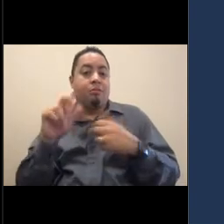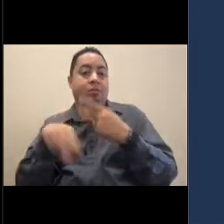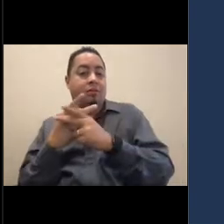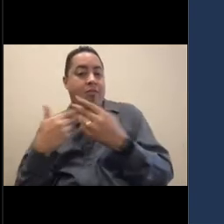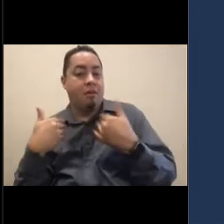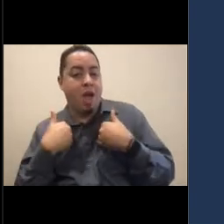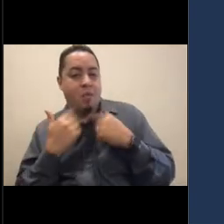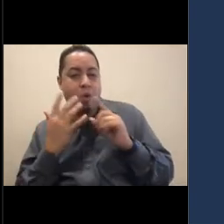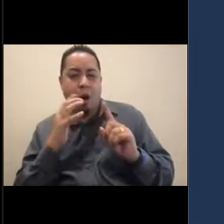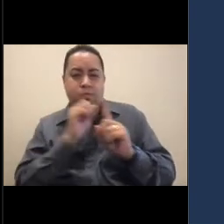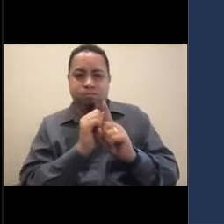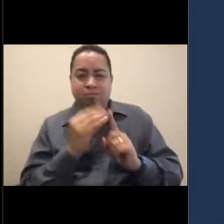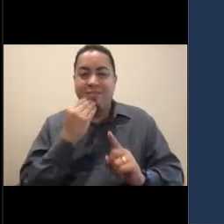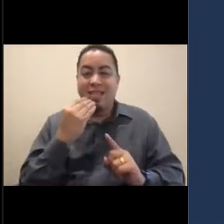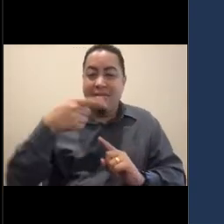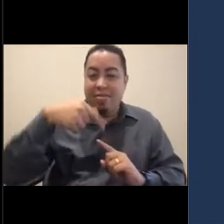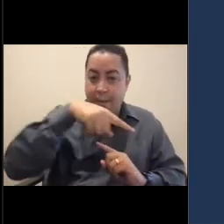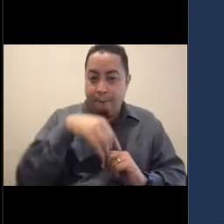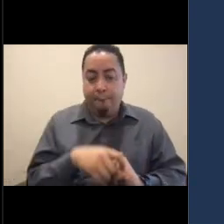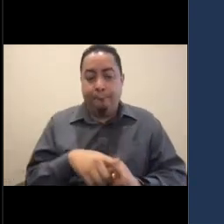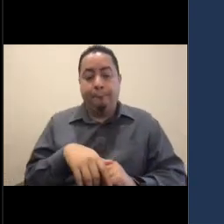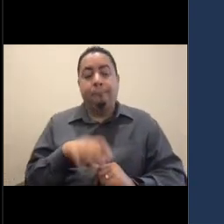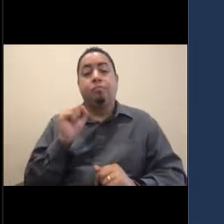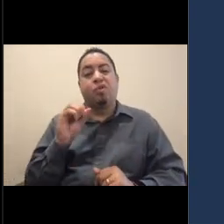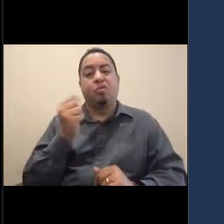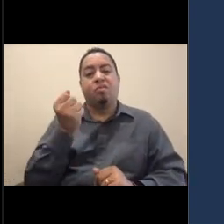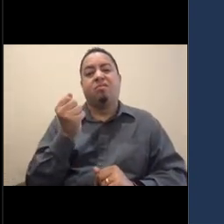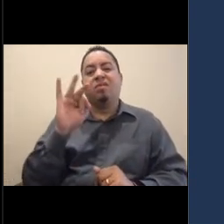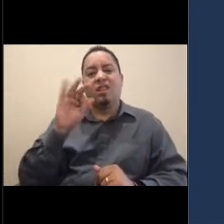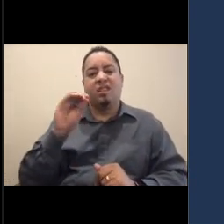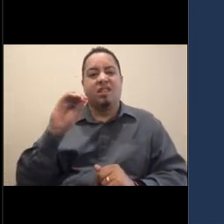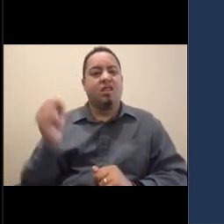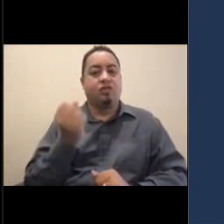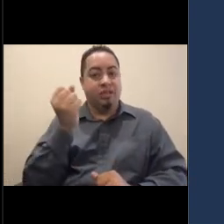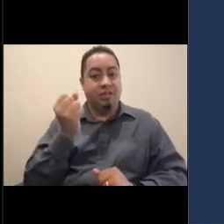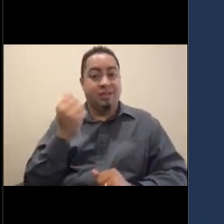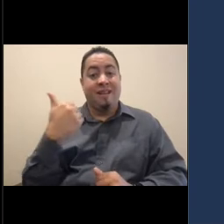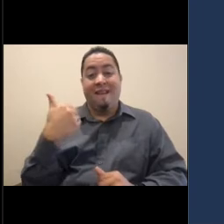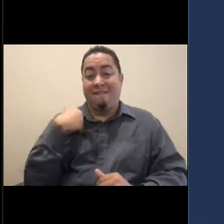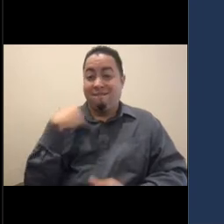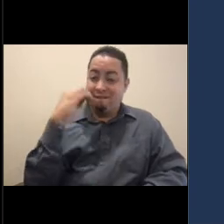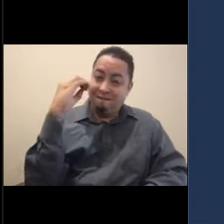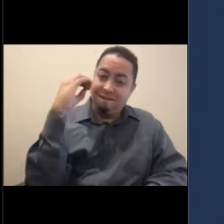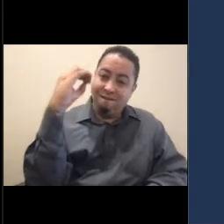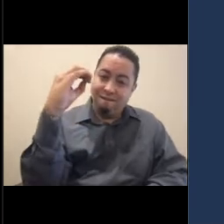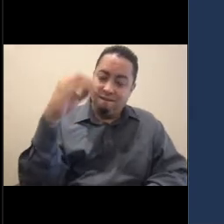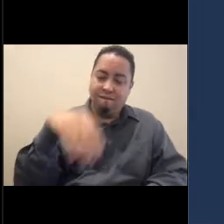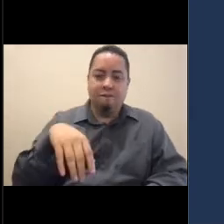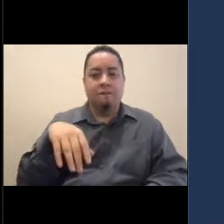And so when the 1900s came about, there was actually zero lake trout in Lake Champlain.